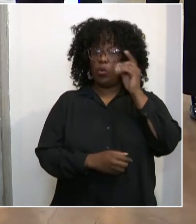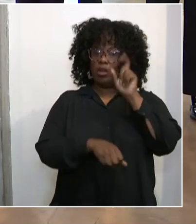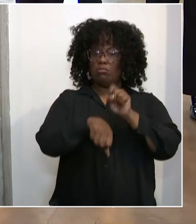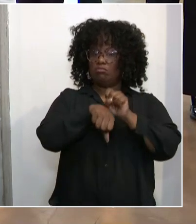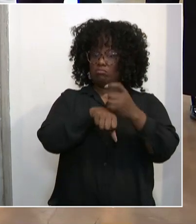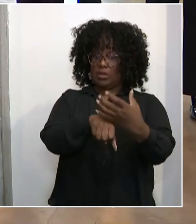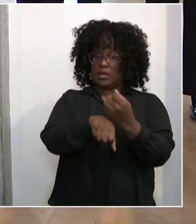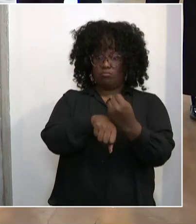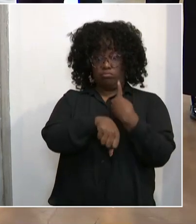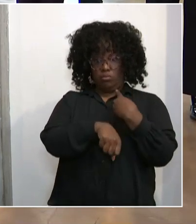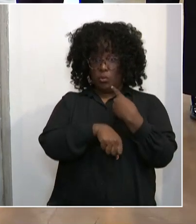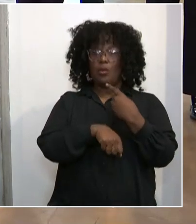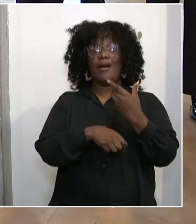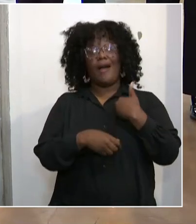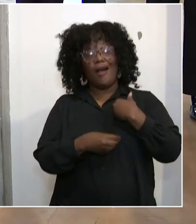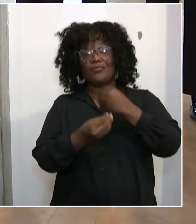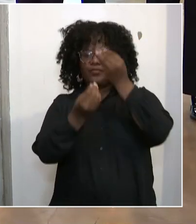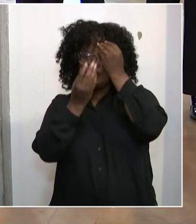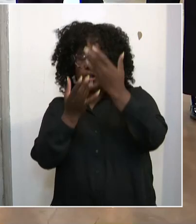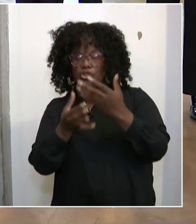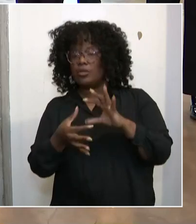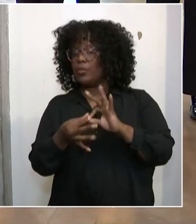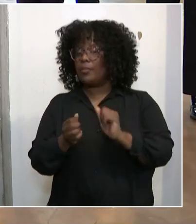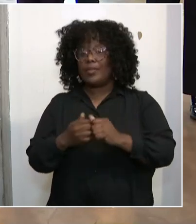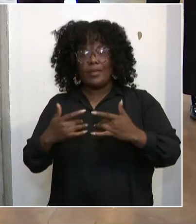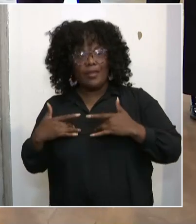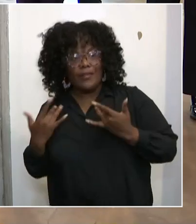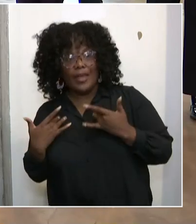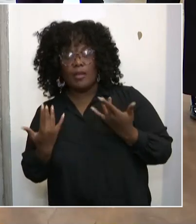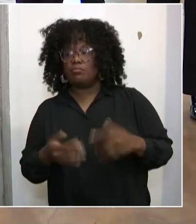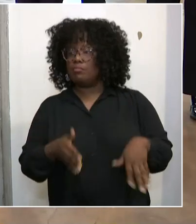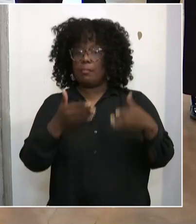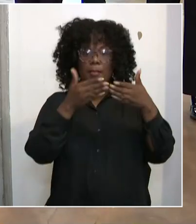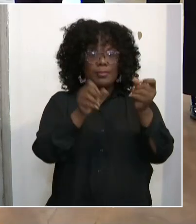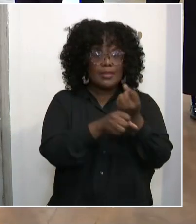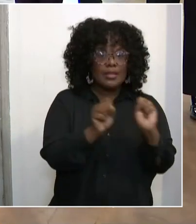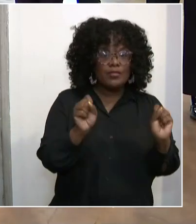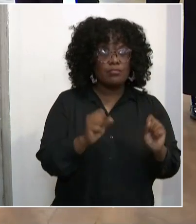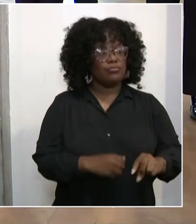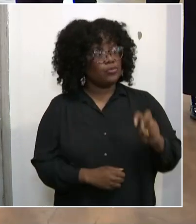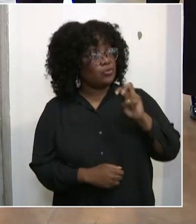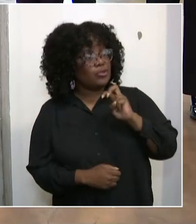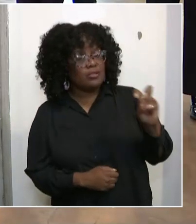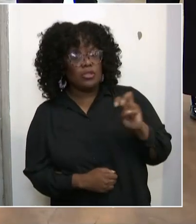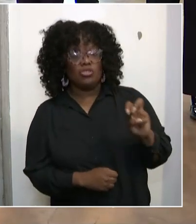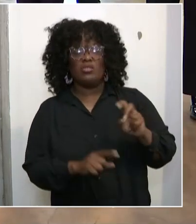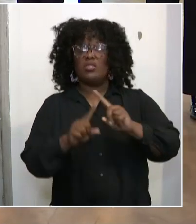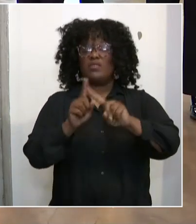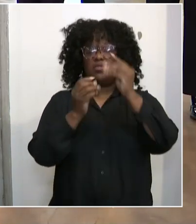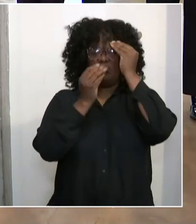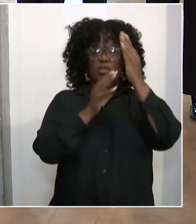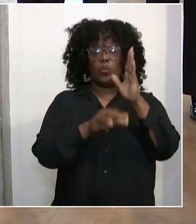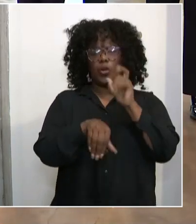to find out about more events, the website is WorldPride DC.org.